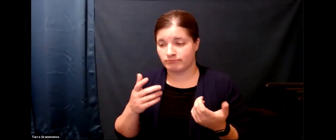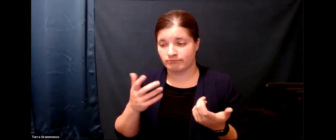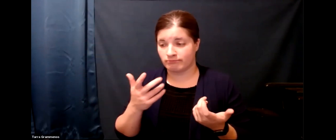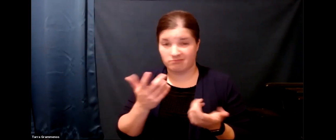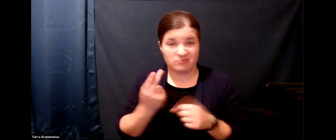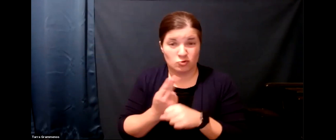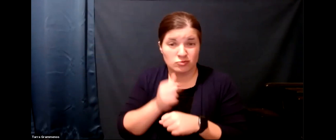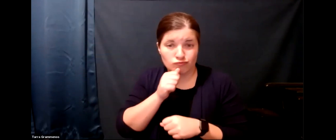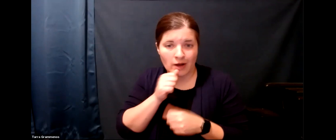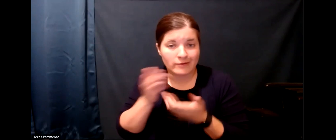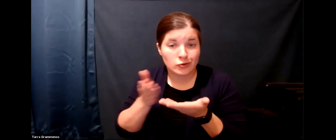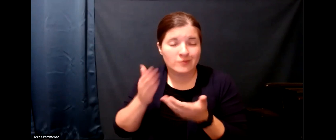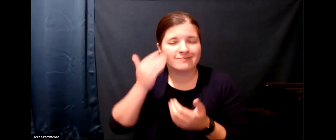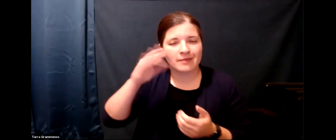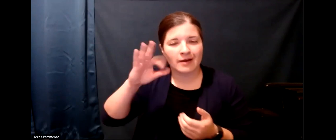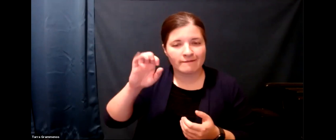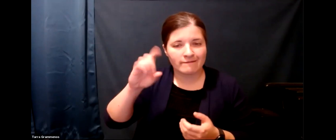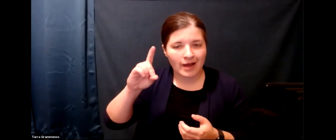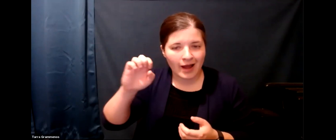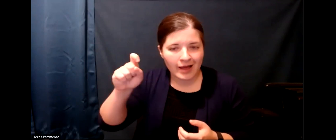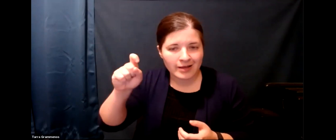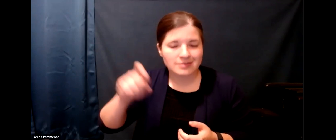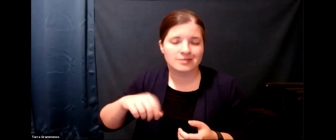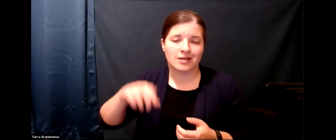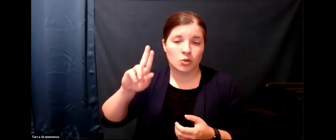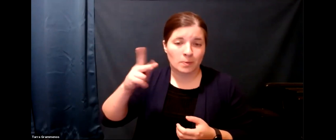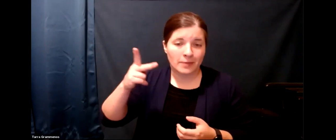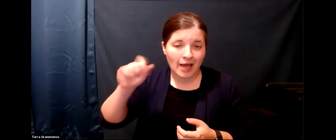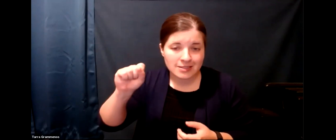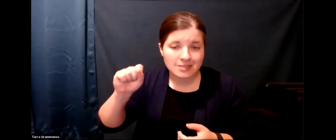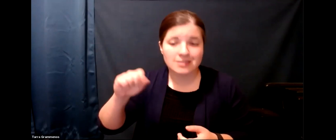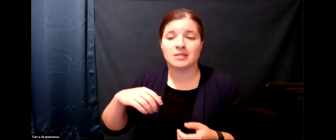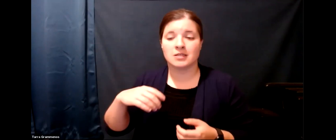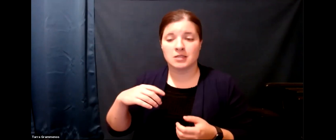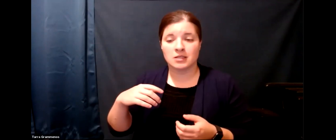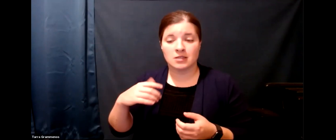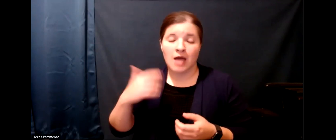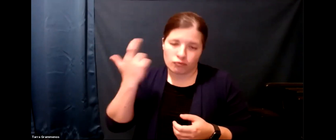like FedEx or UPS or someone else. Although I realize that is expensive and that is a